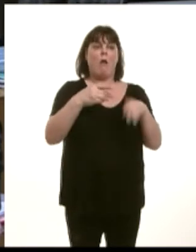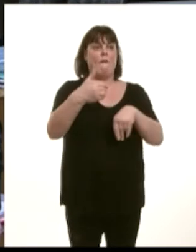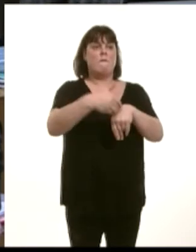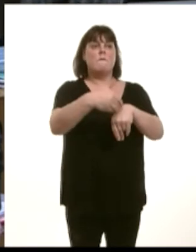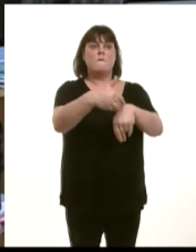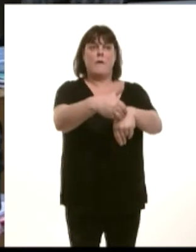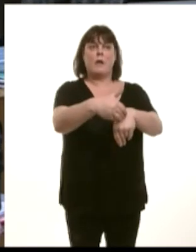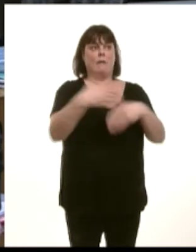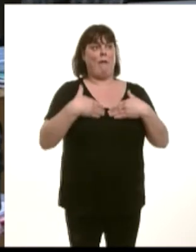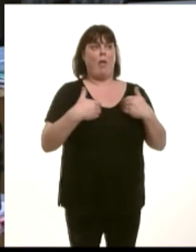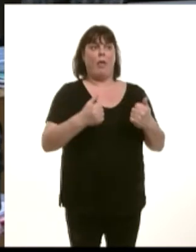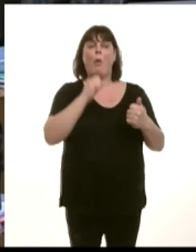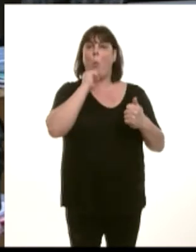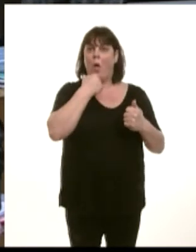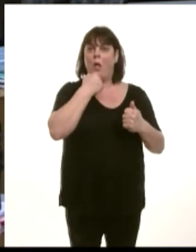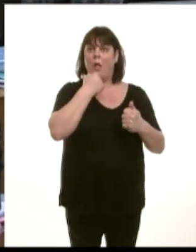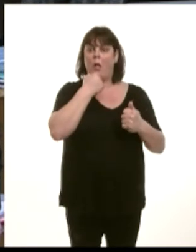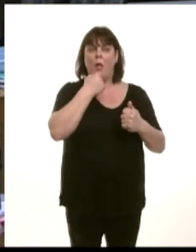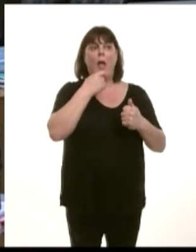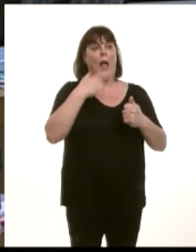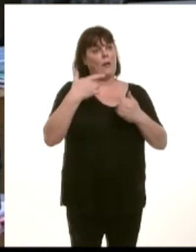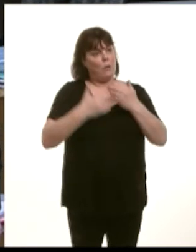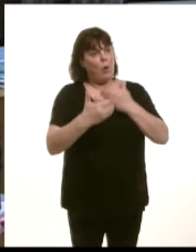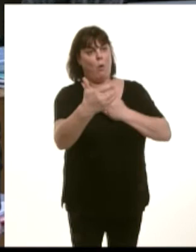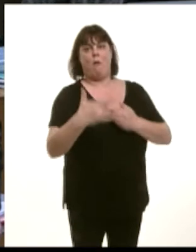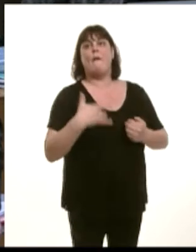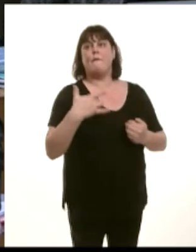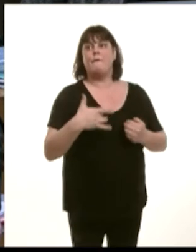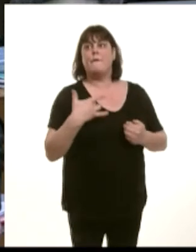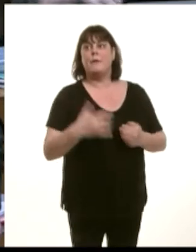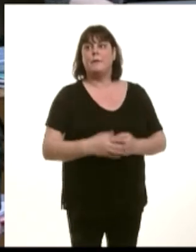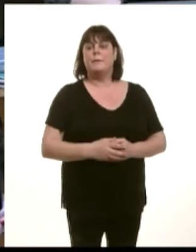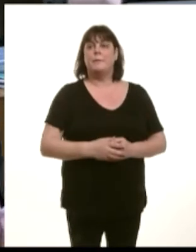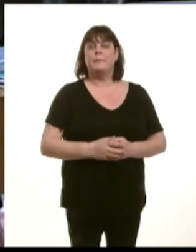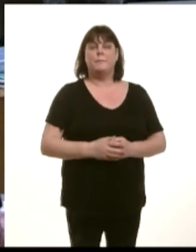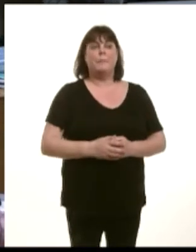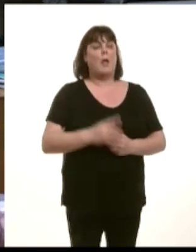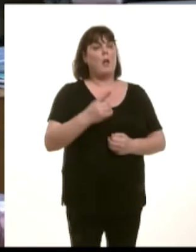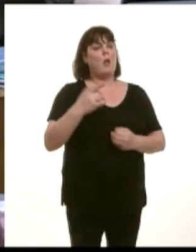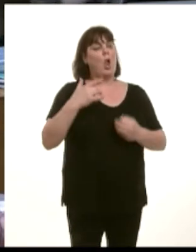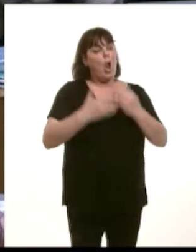strong effect not just on life expectancy, but on a healthy life expectancy. The measures that I have already outlined—both legislative measures and, of course, the other